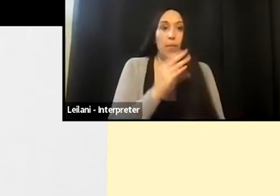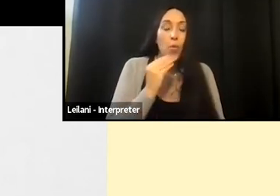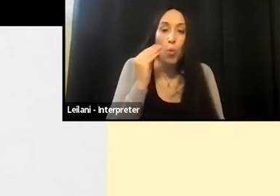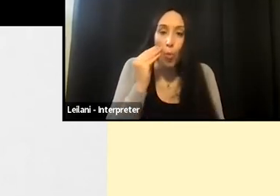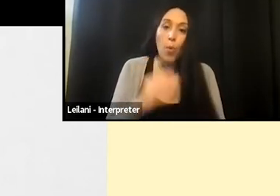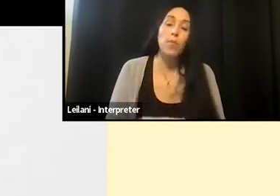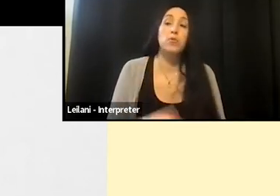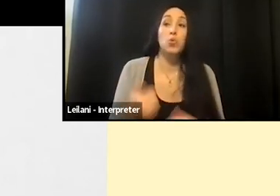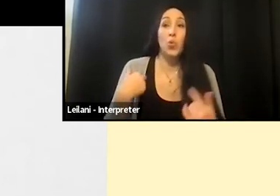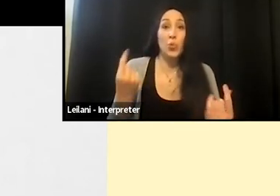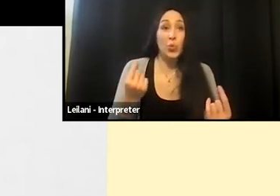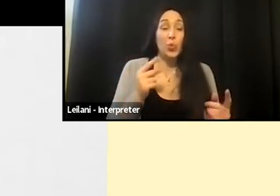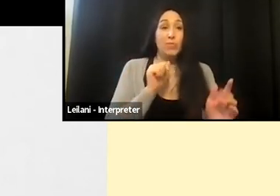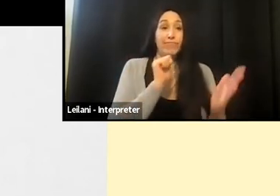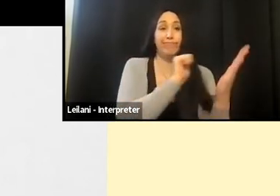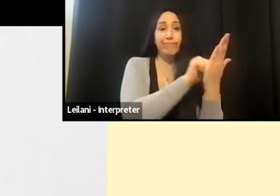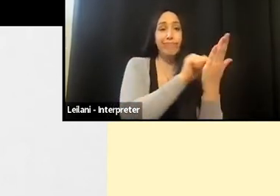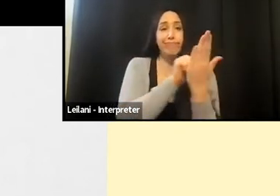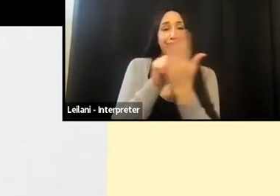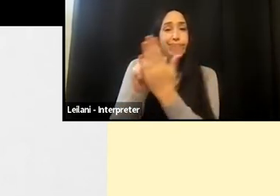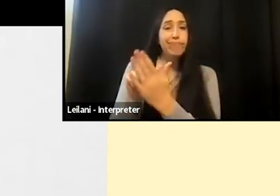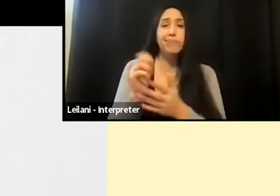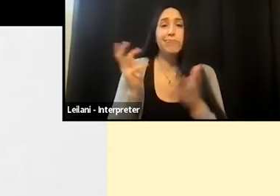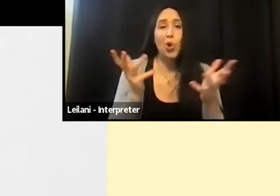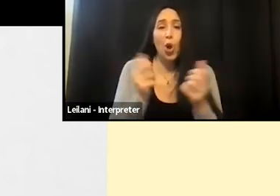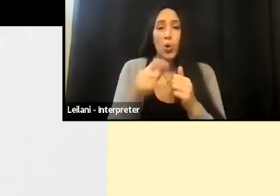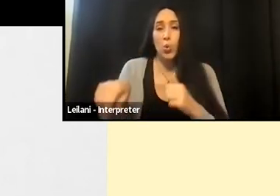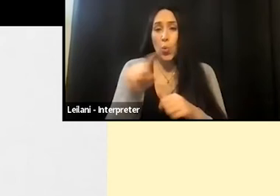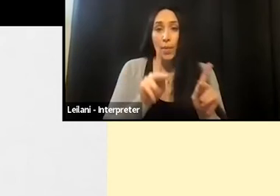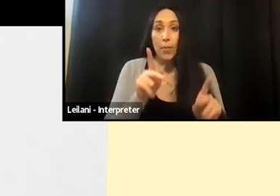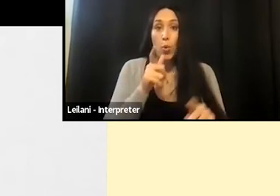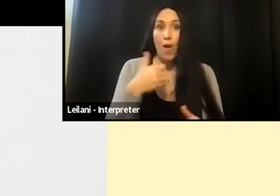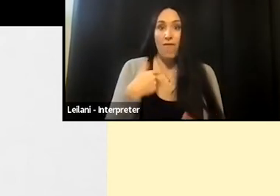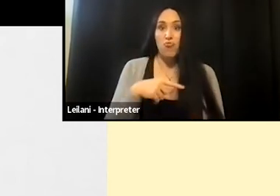particularly those at high risk of eviction and asking the question,